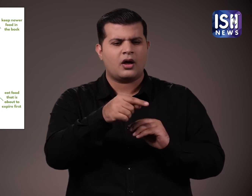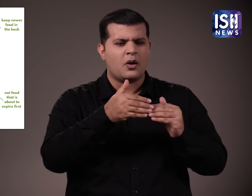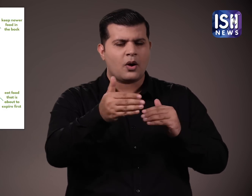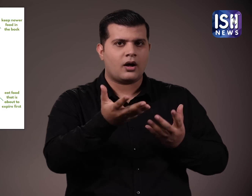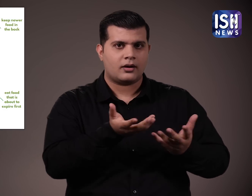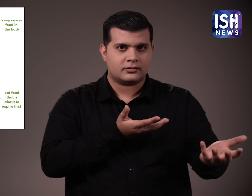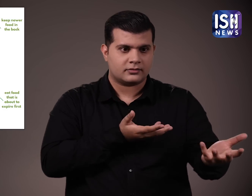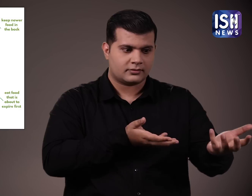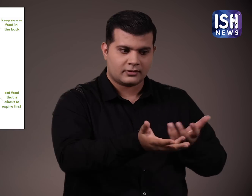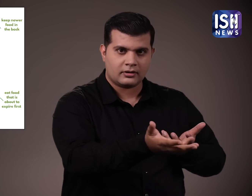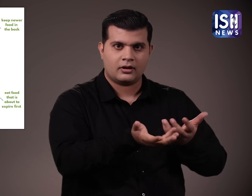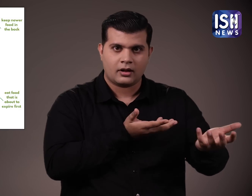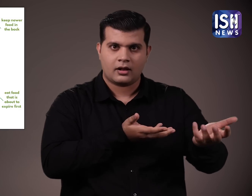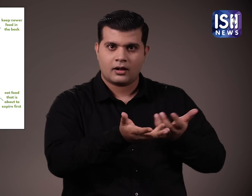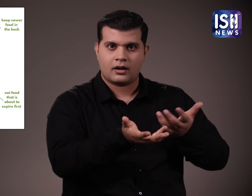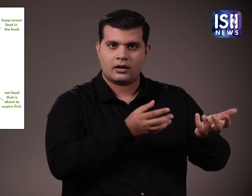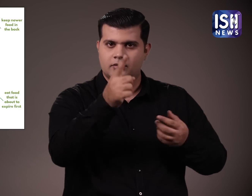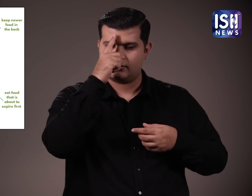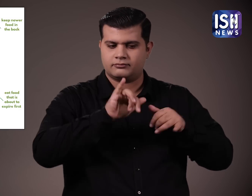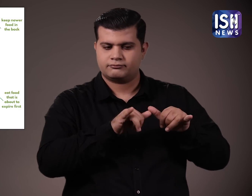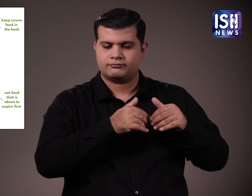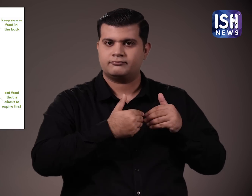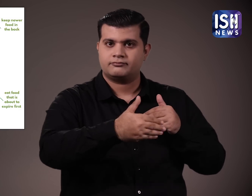This way you have to adjust using the items stored